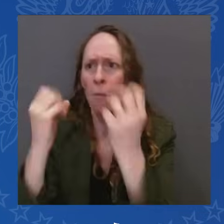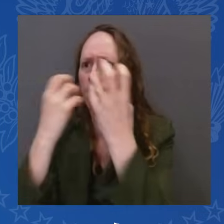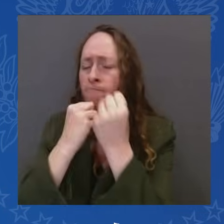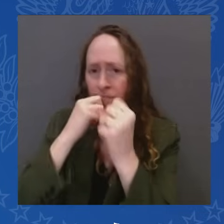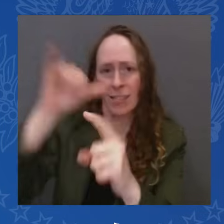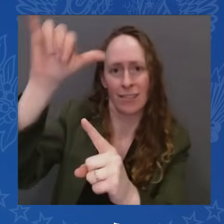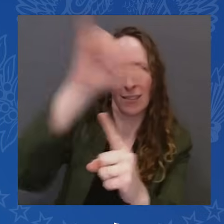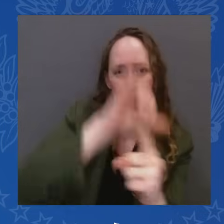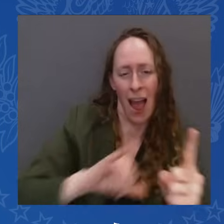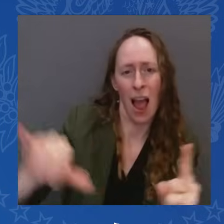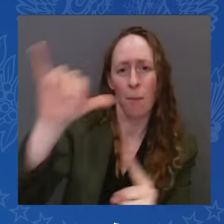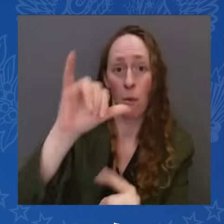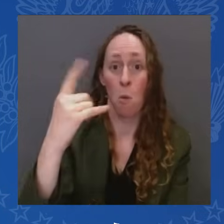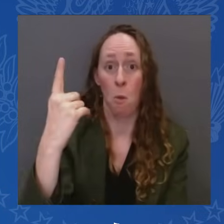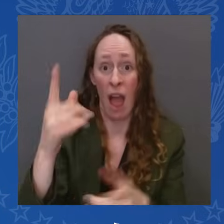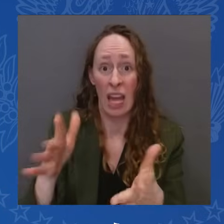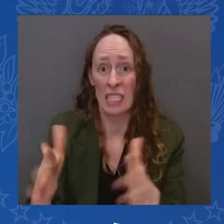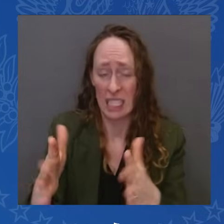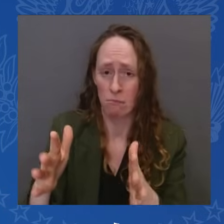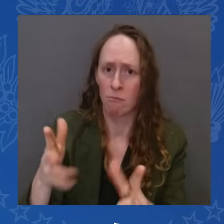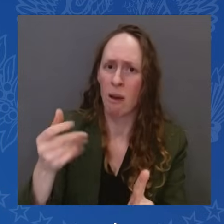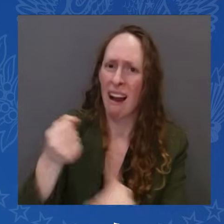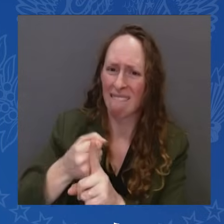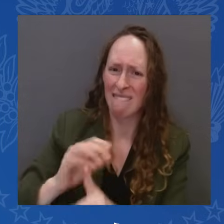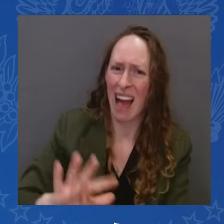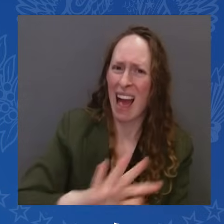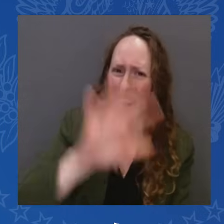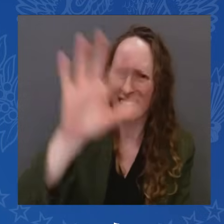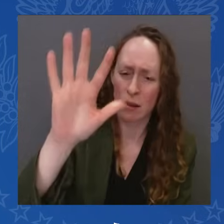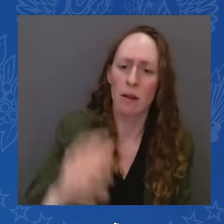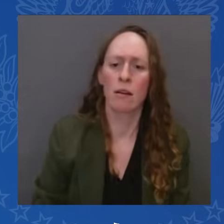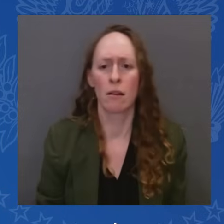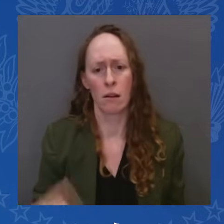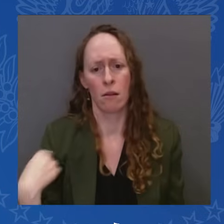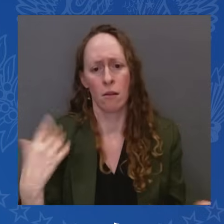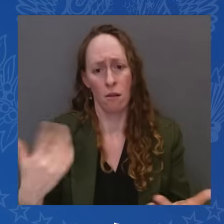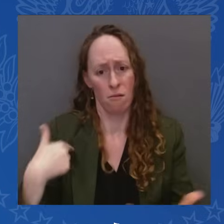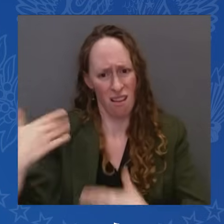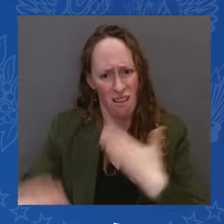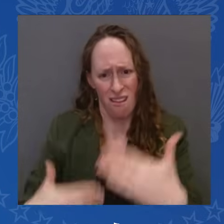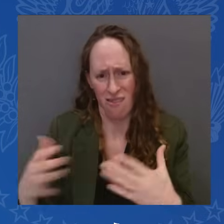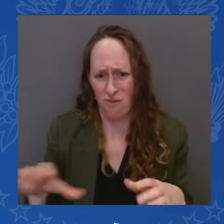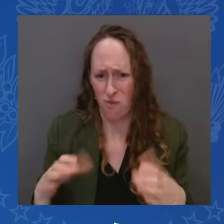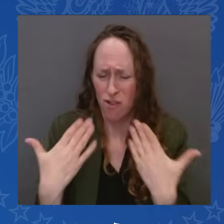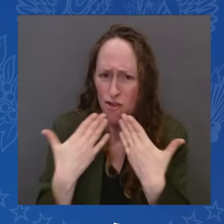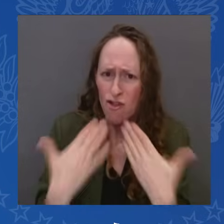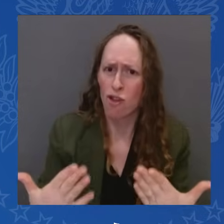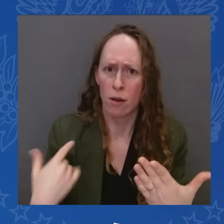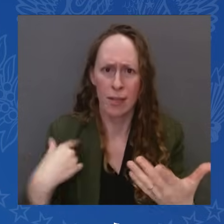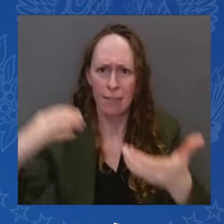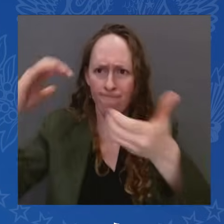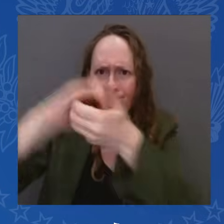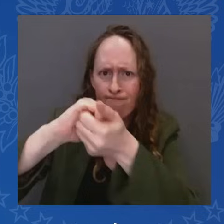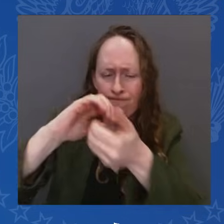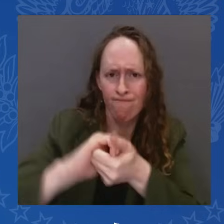Ukraines have twice -- Ukrainians have twice led revolutions this century defending freedom.